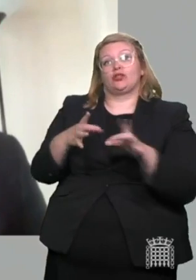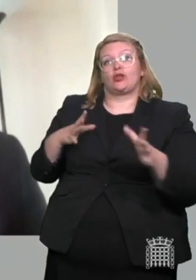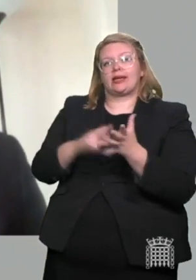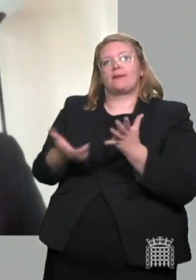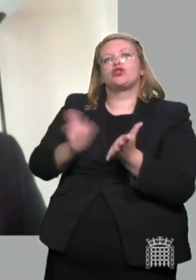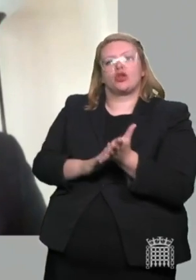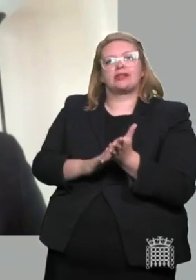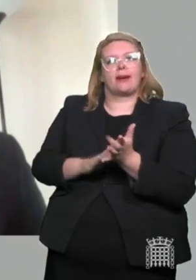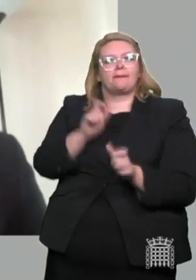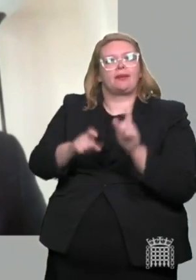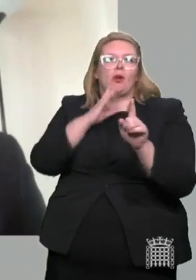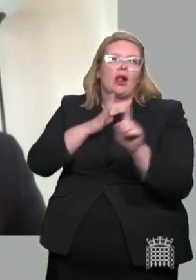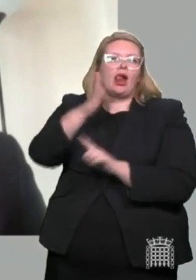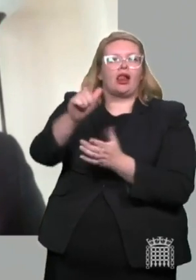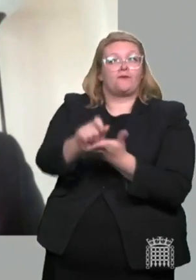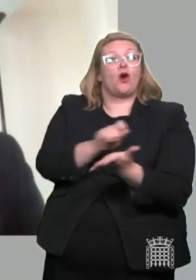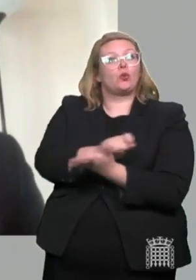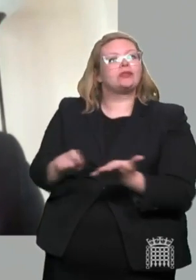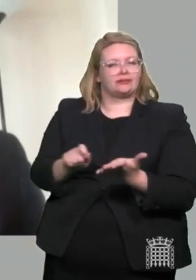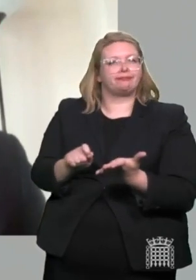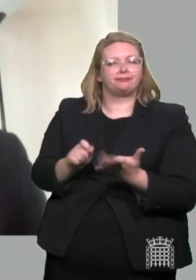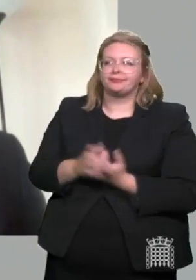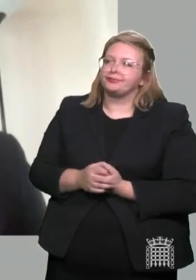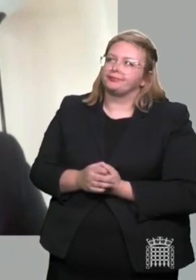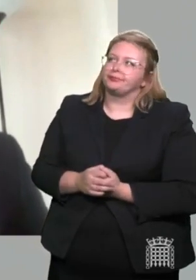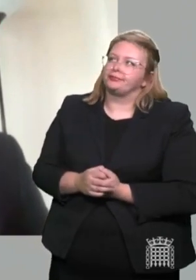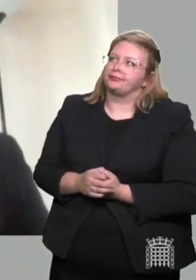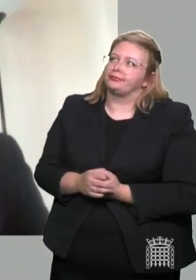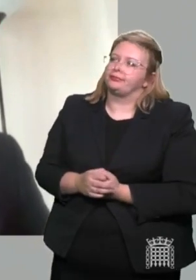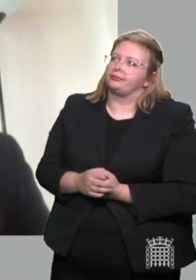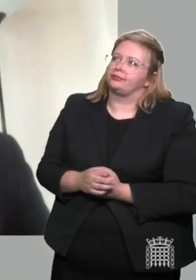that incredibly successful 2019 election, where they elected a broad slate of Conservative MPs